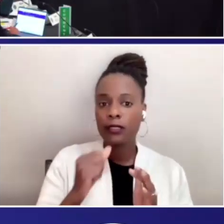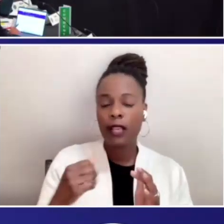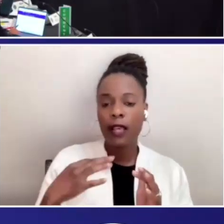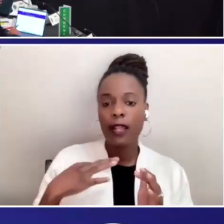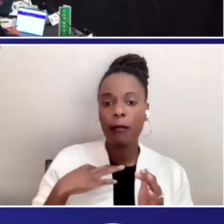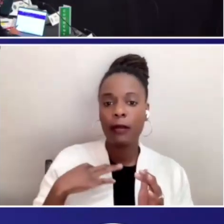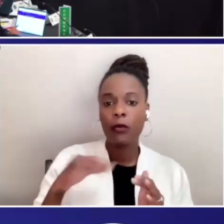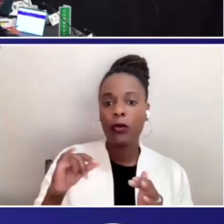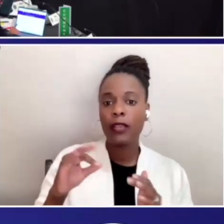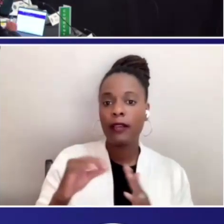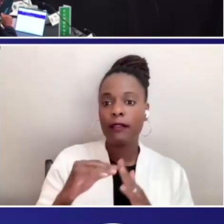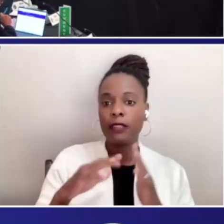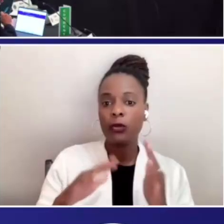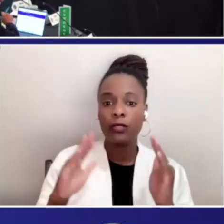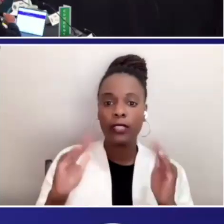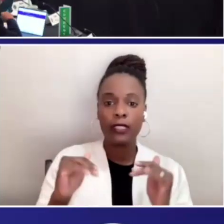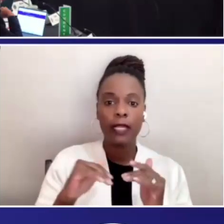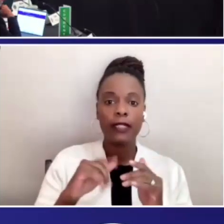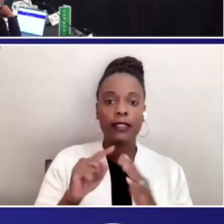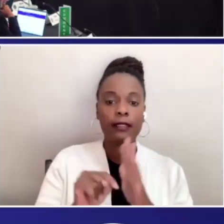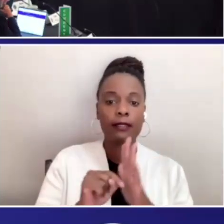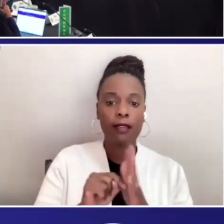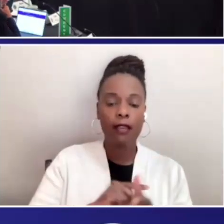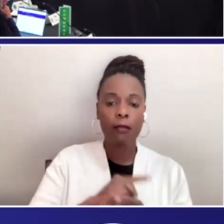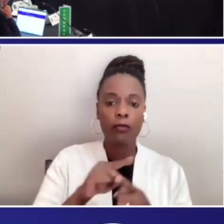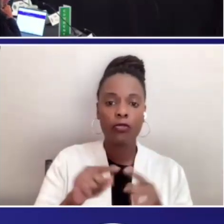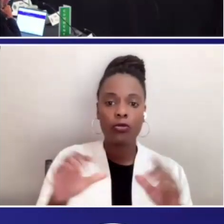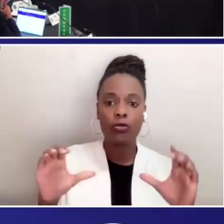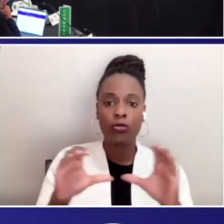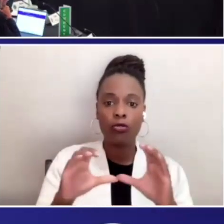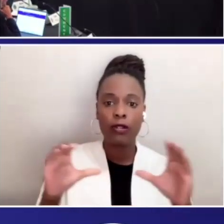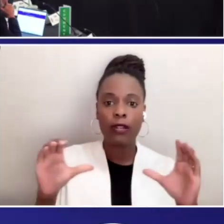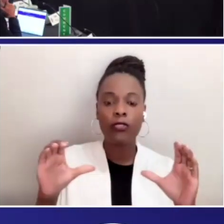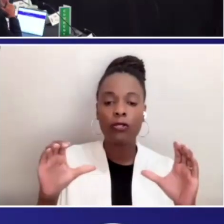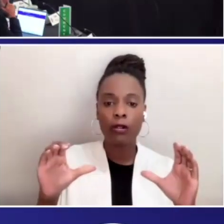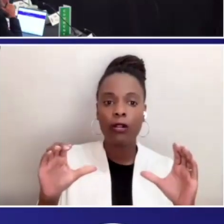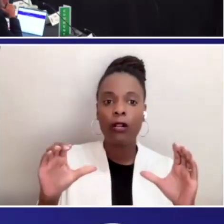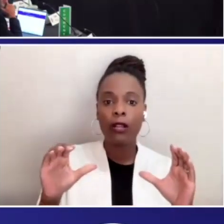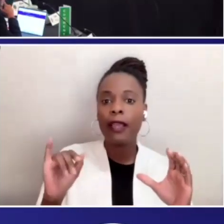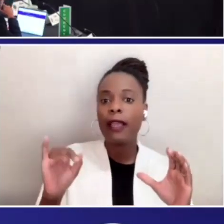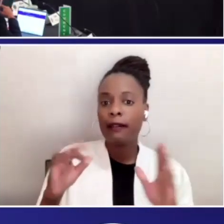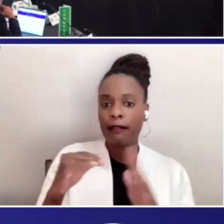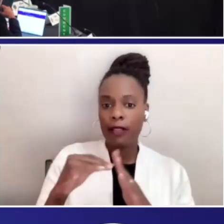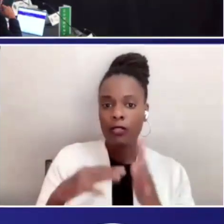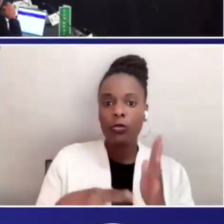is expected time to credential -- of the students expected time to credential if the student is enrolled in a program of